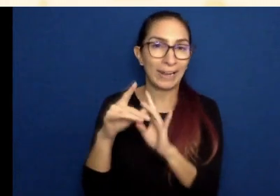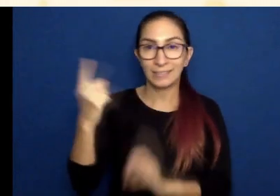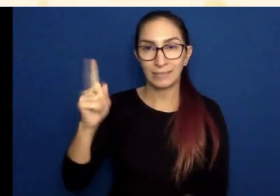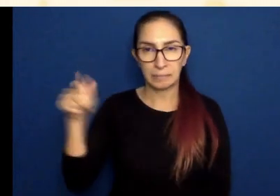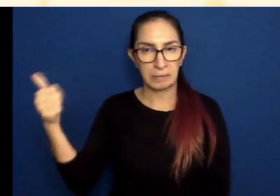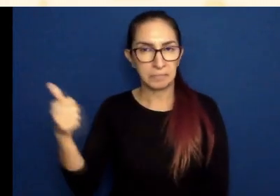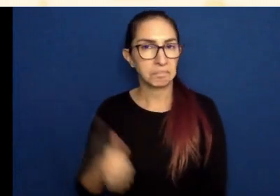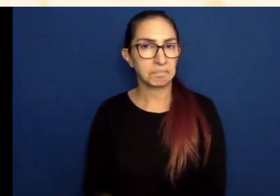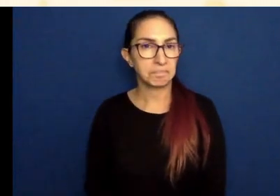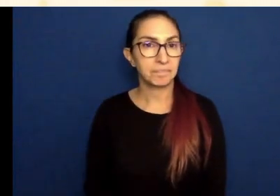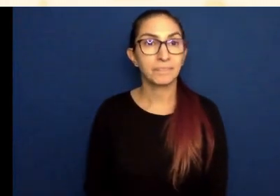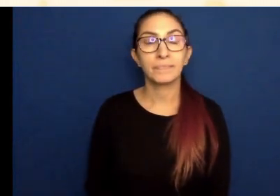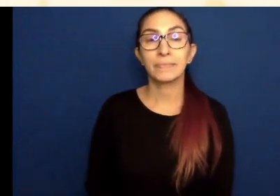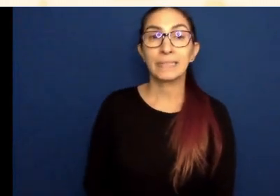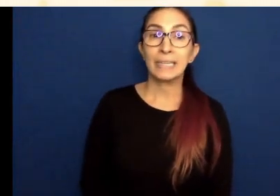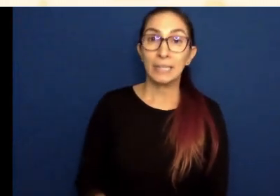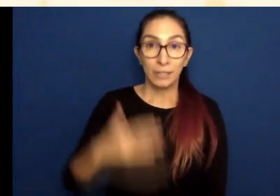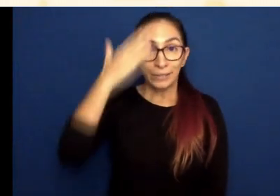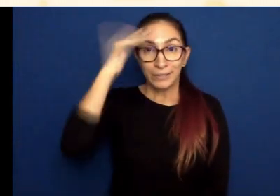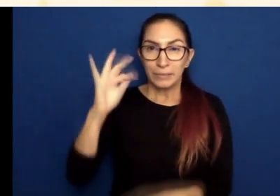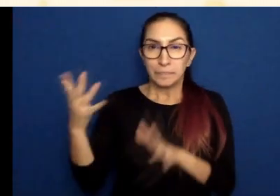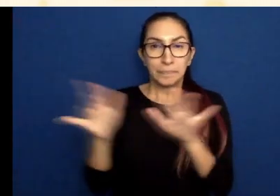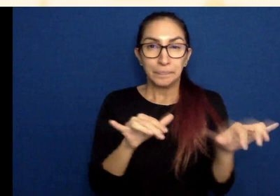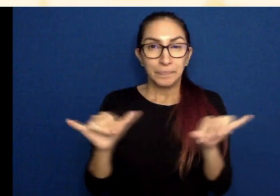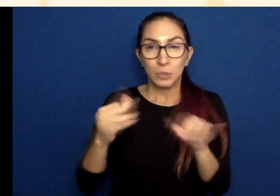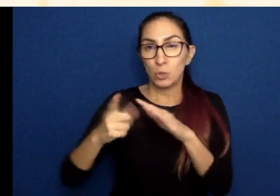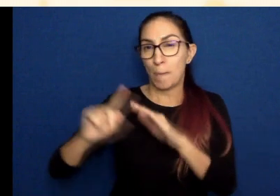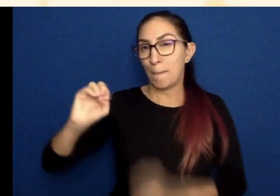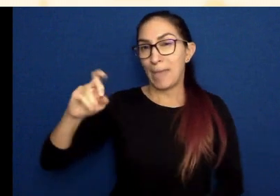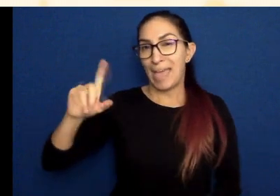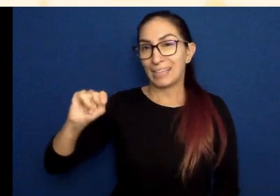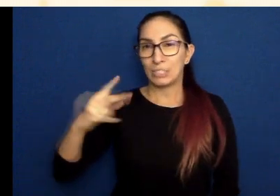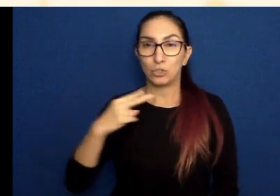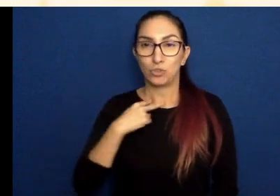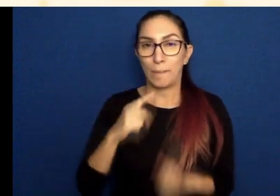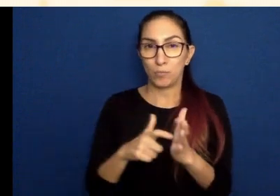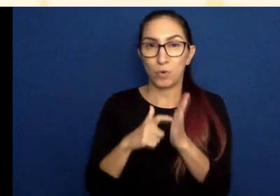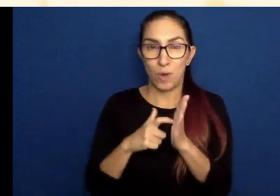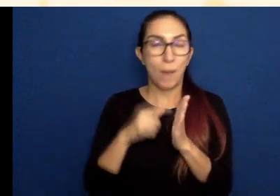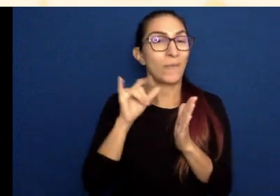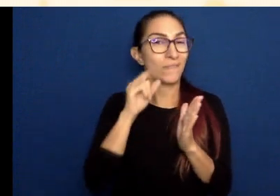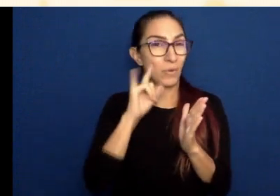Please note this requirement is similar to the exit trap requirement. A failure of the exit trap requirement